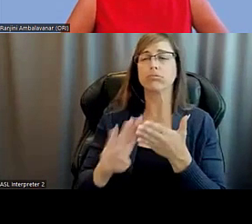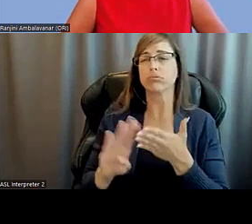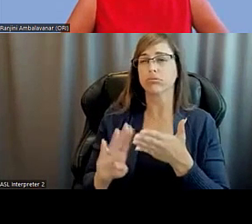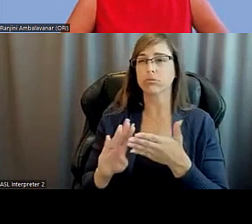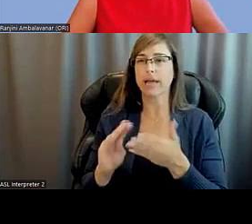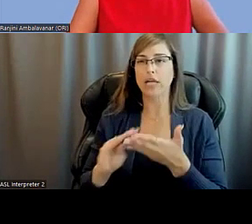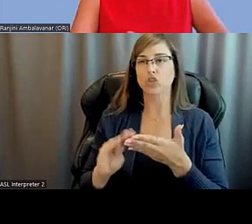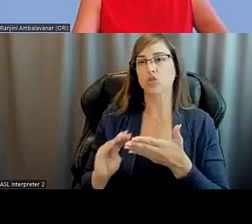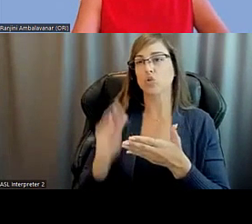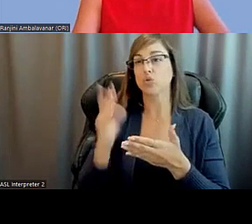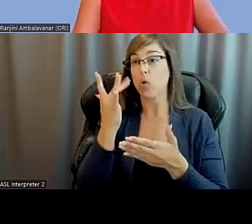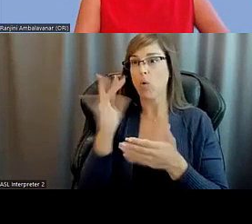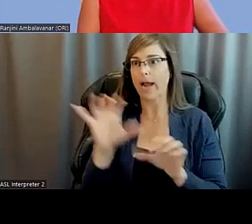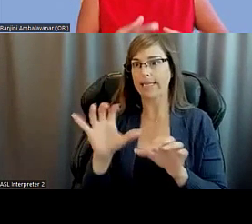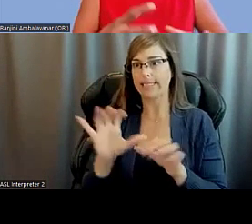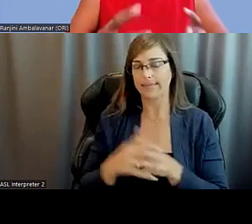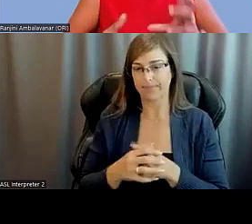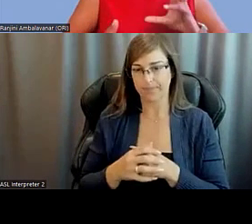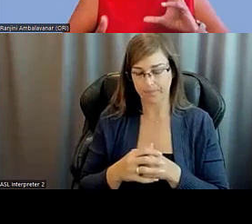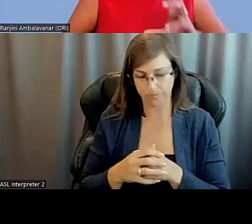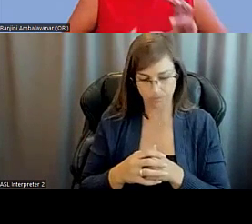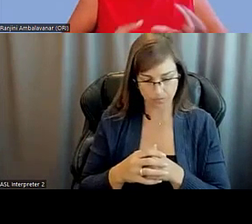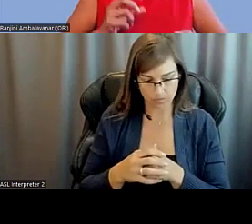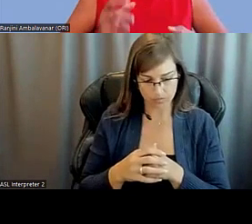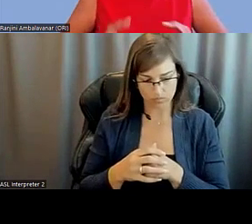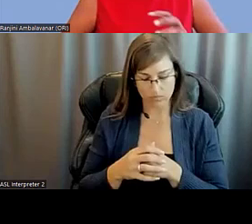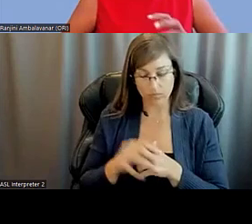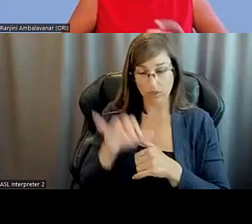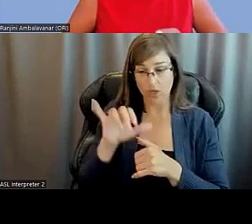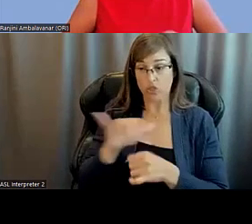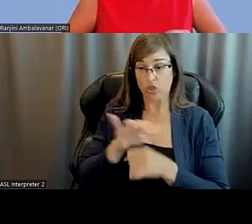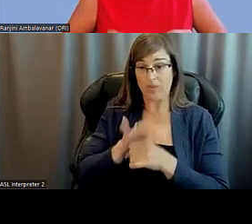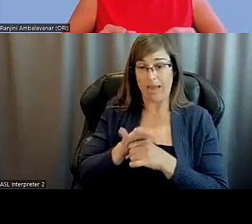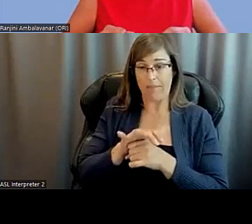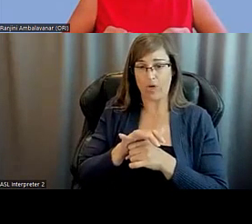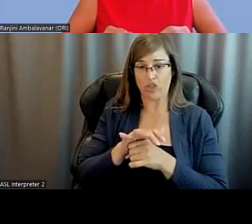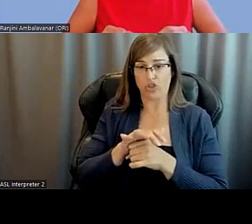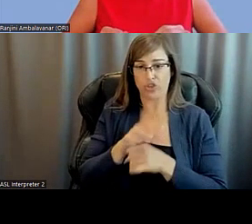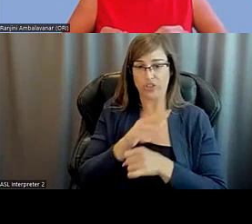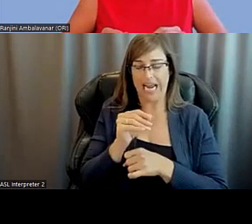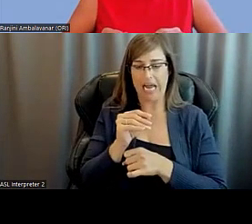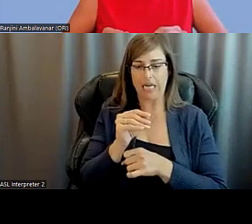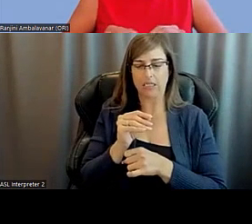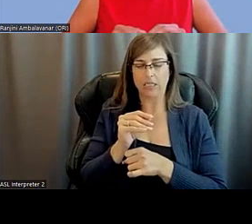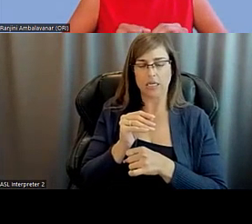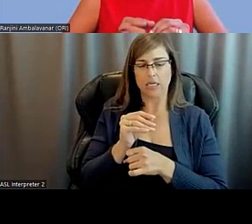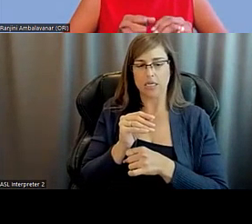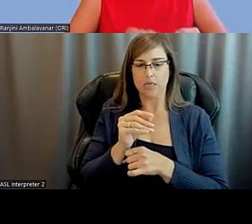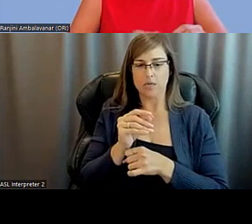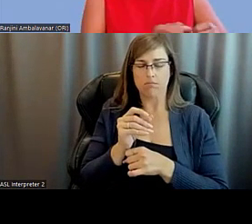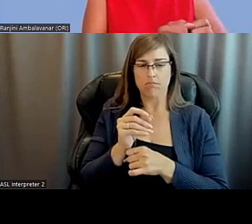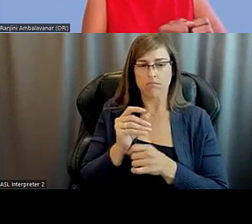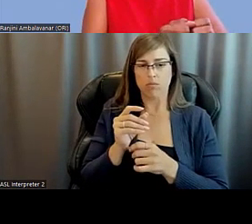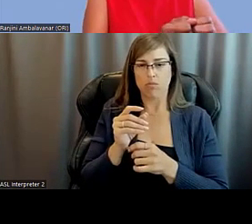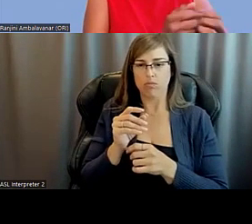And so this pressure and rationalization, what is causing them to act